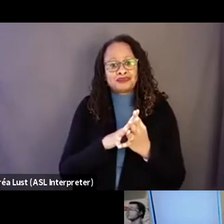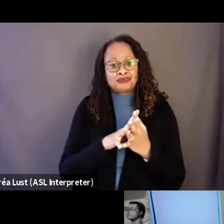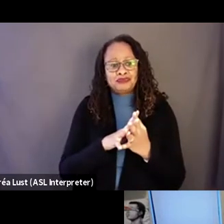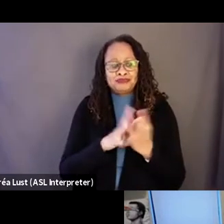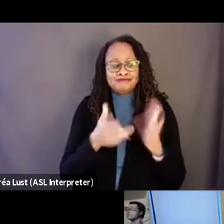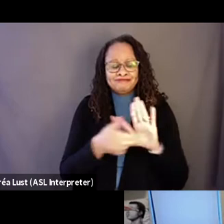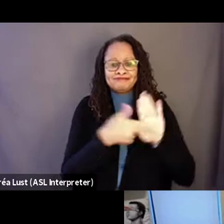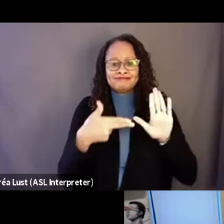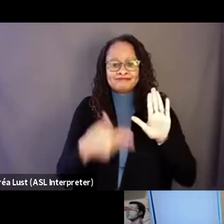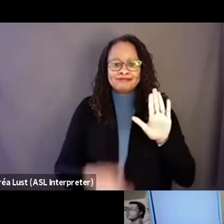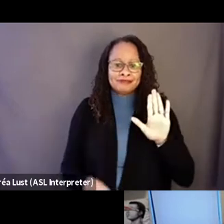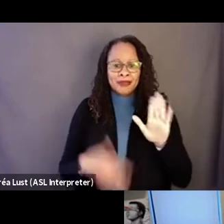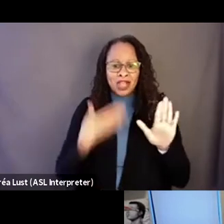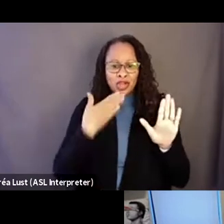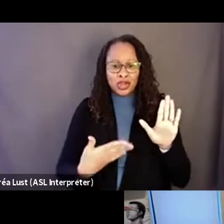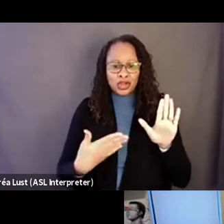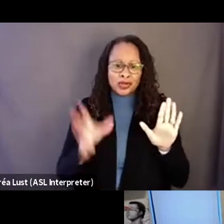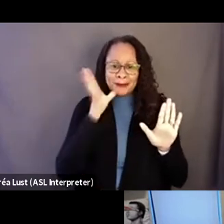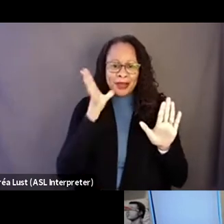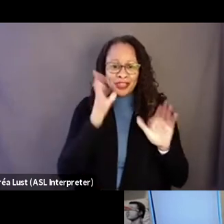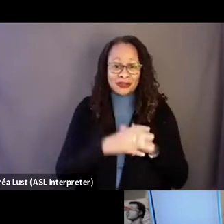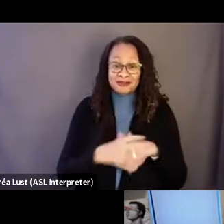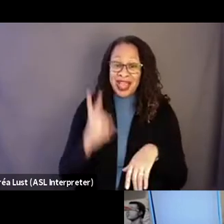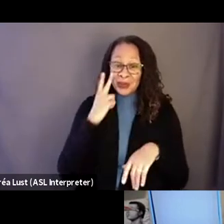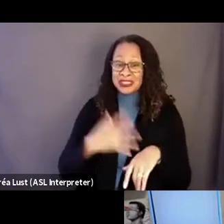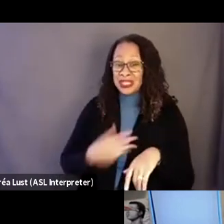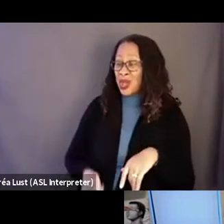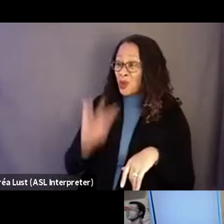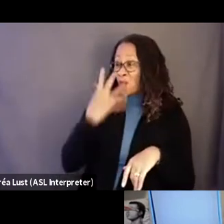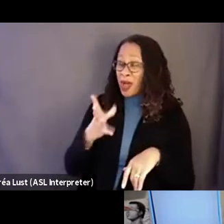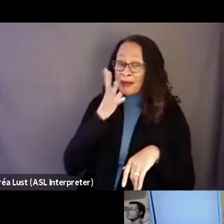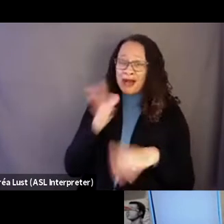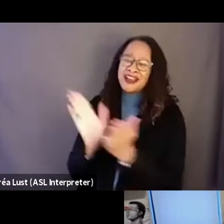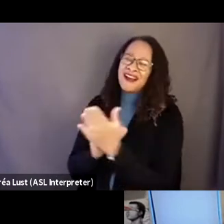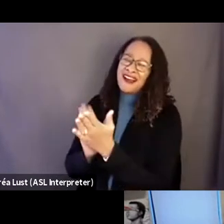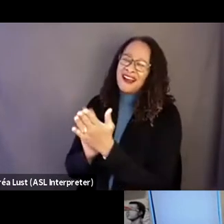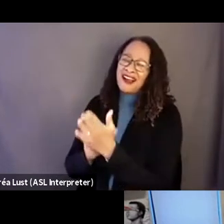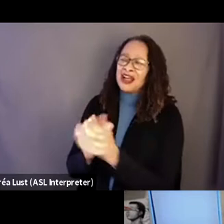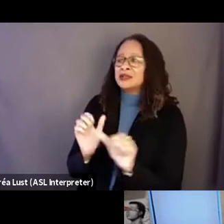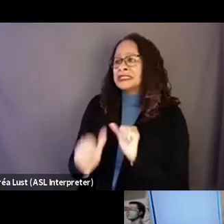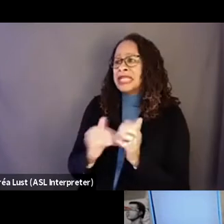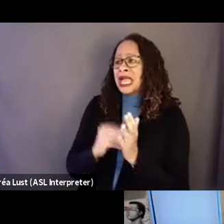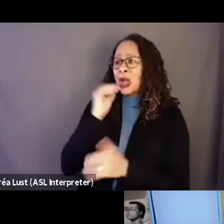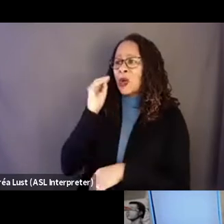I think we see a lot of white mothers praised for just being stay-at-home moms. And that's just not an option that's provided to a lot of women of color.